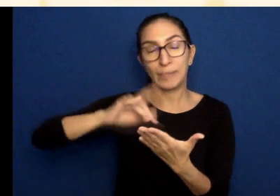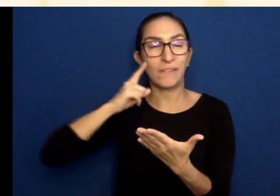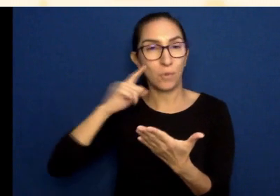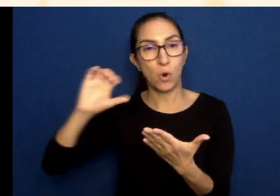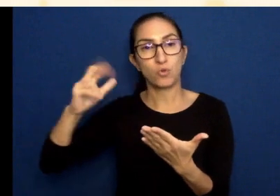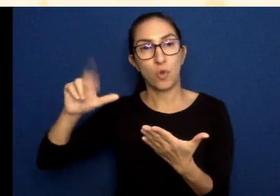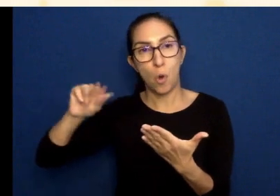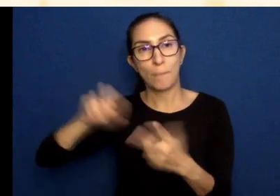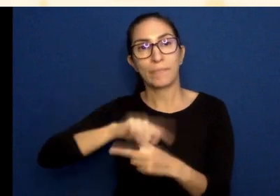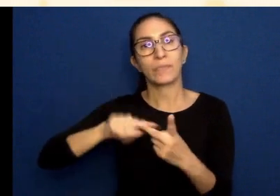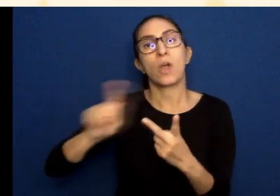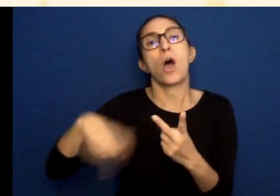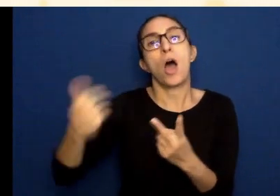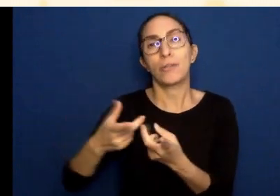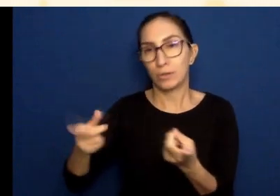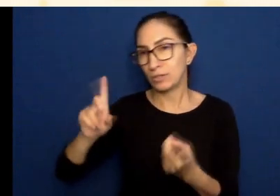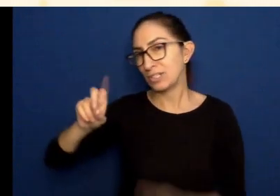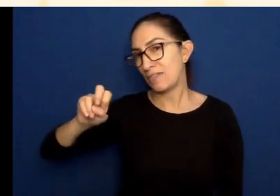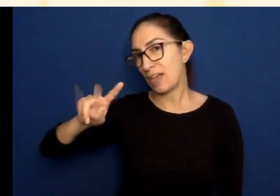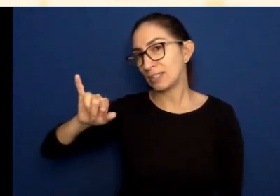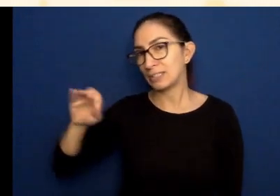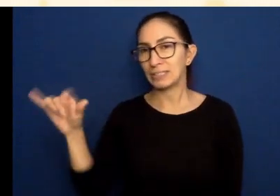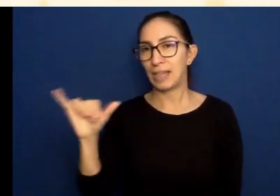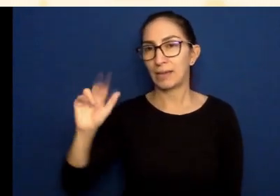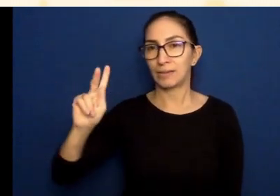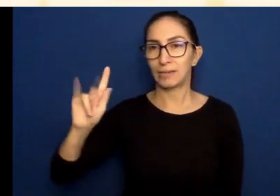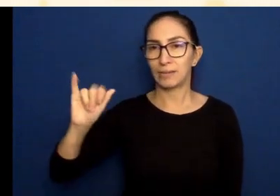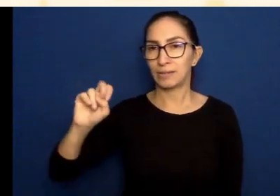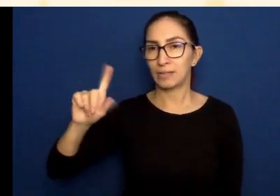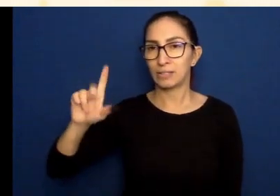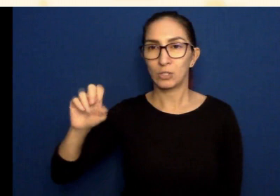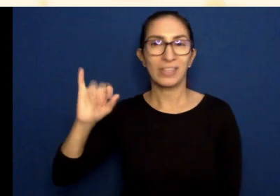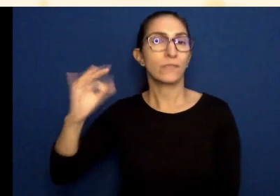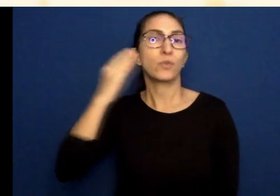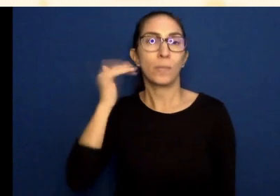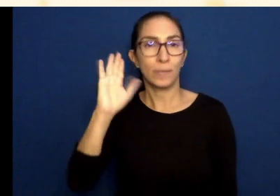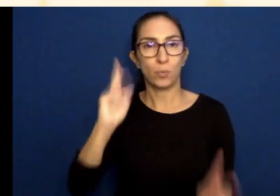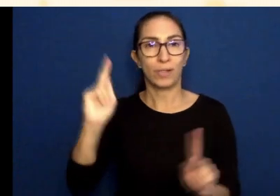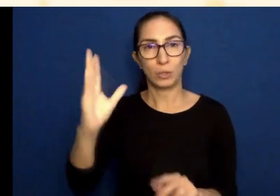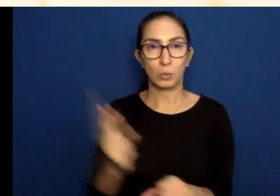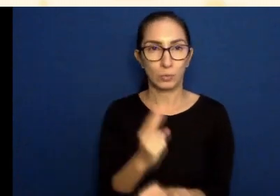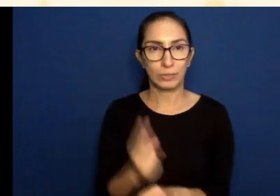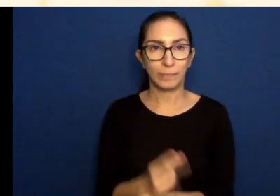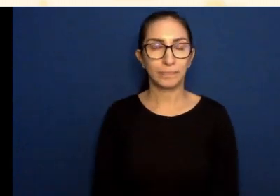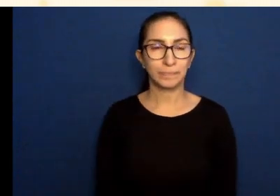So it is important to test with both of those. Other devices to consider are things like the Android, tablet,